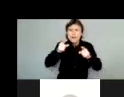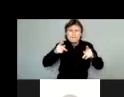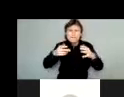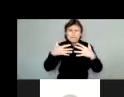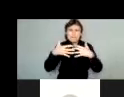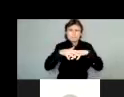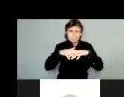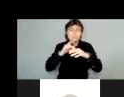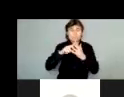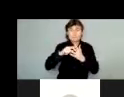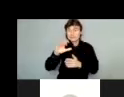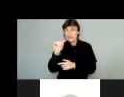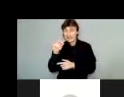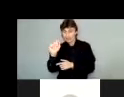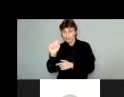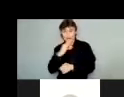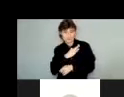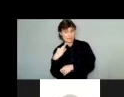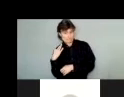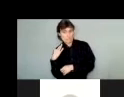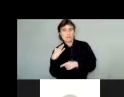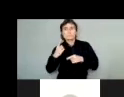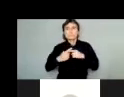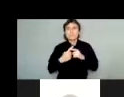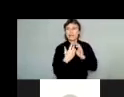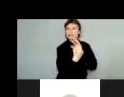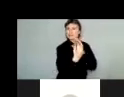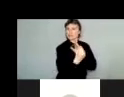Arts Development staff and external peer assessors.